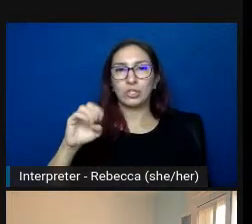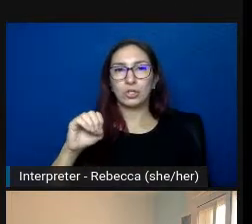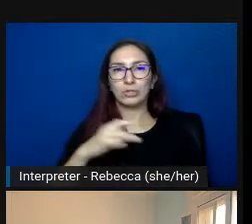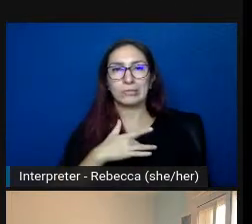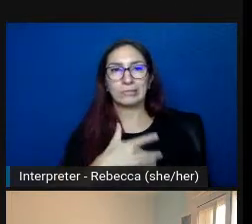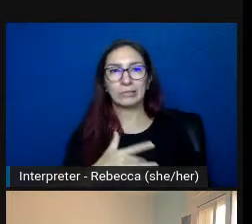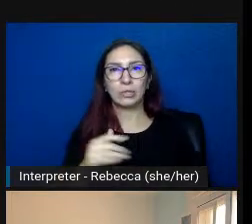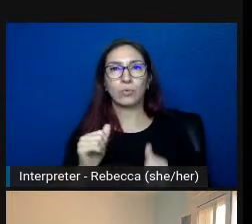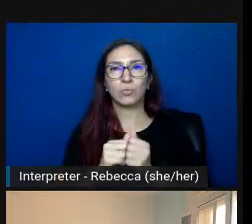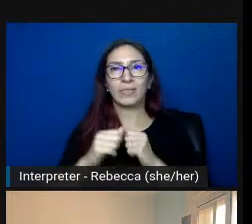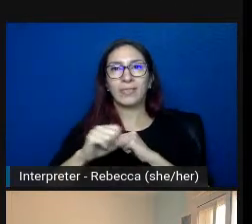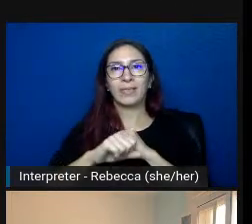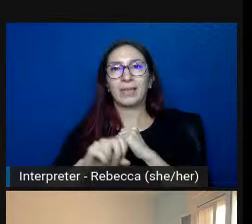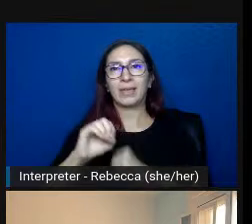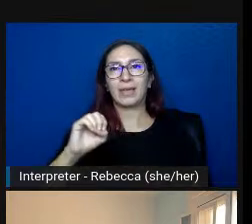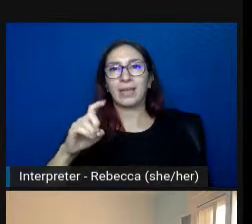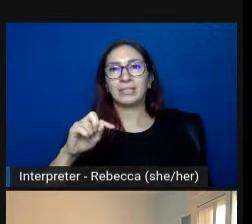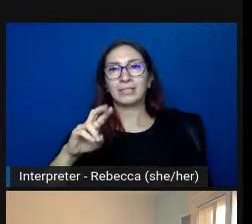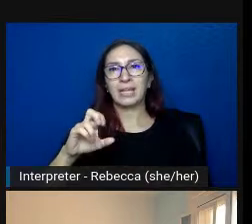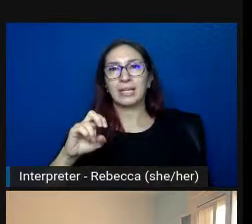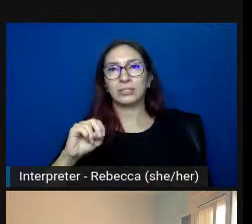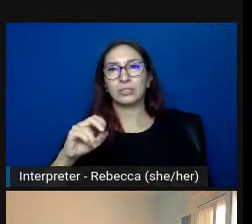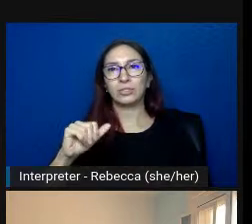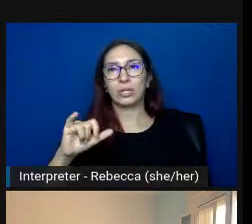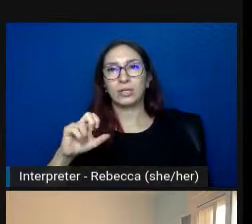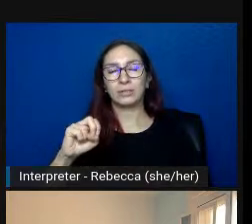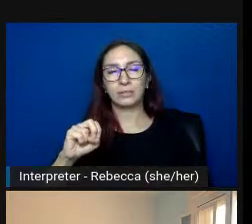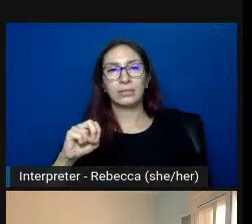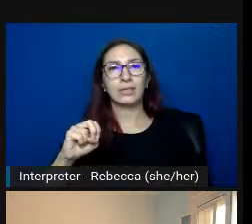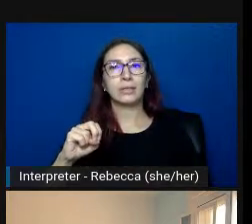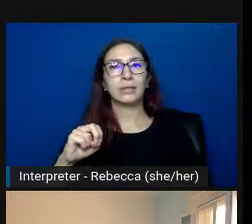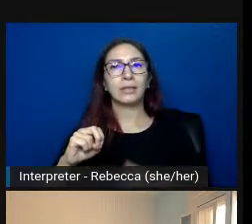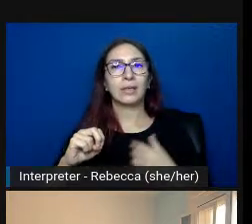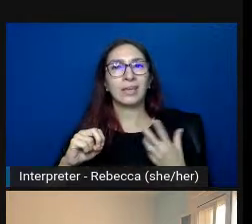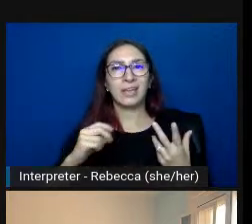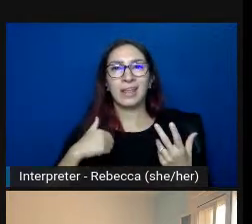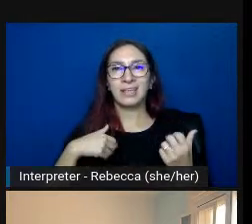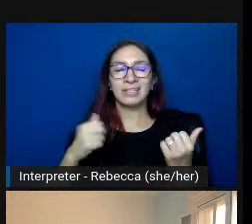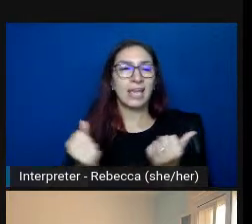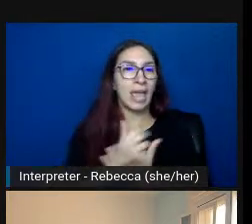a full feature with extensions and Joomla